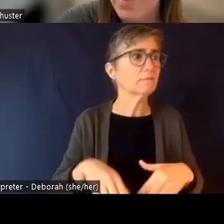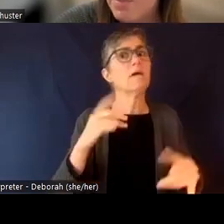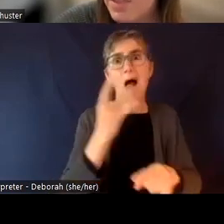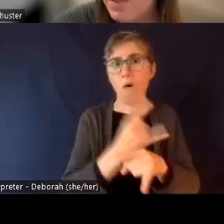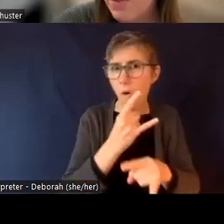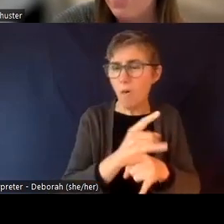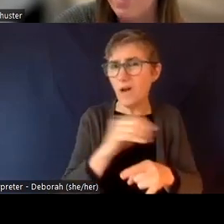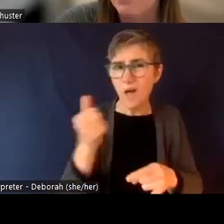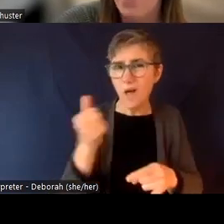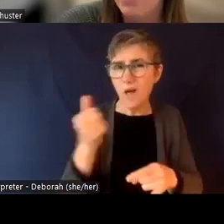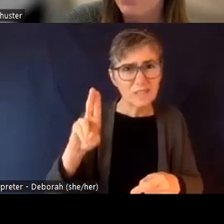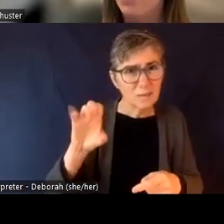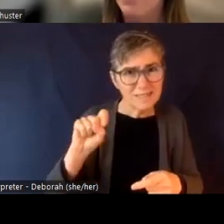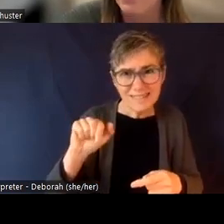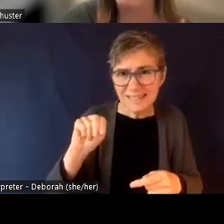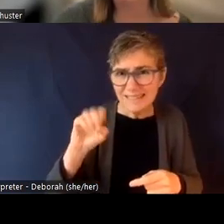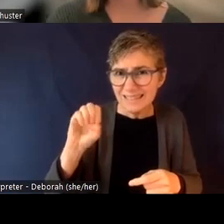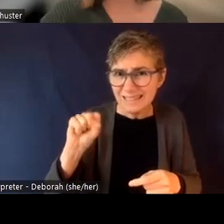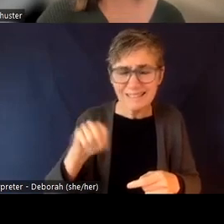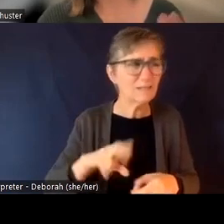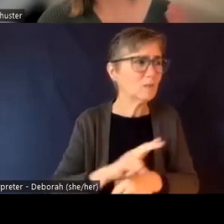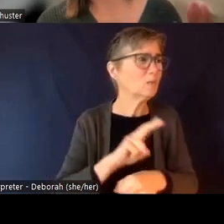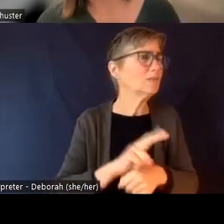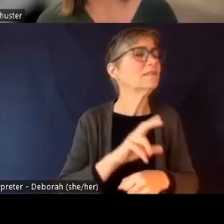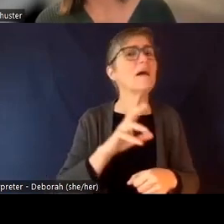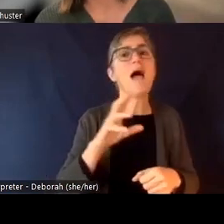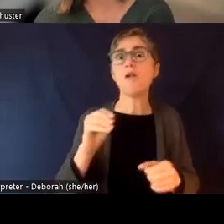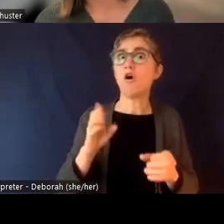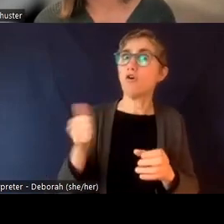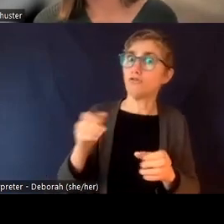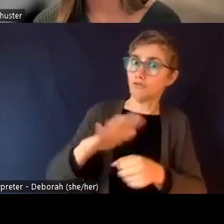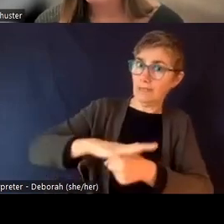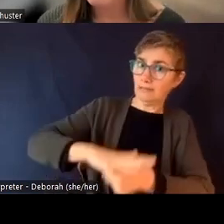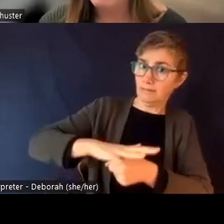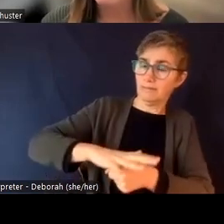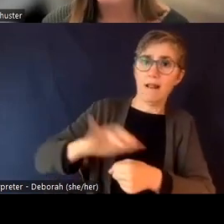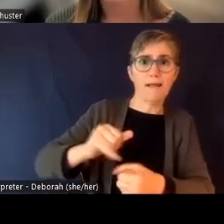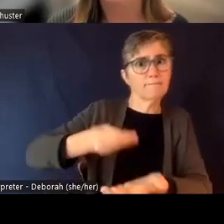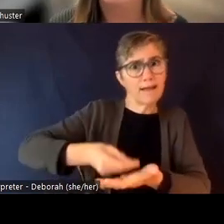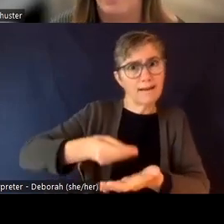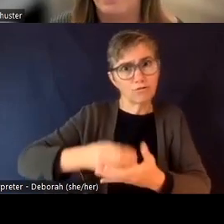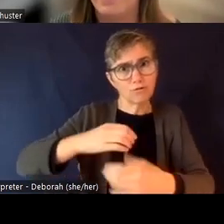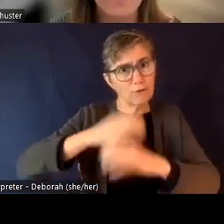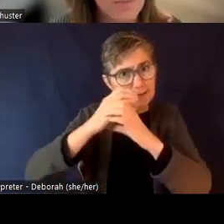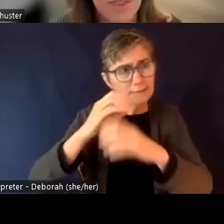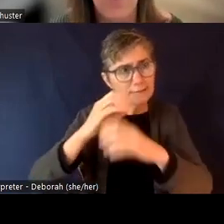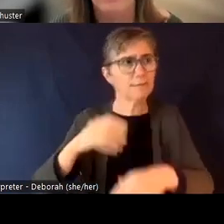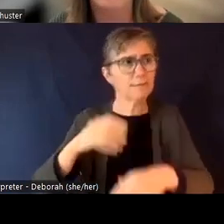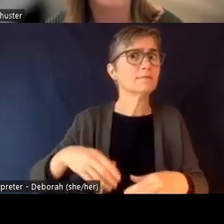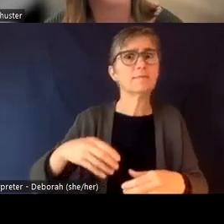substance use, and broader stressors, including financial crises, rising income inequality,